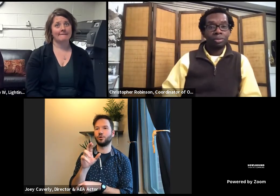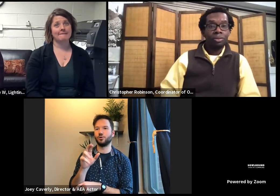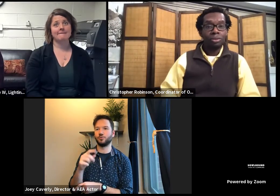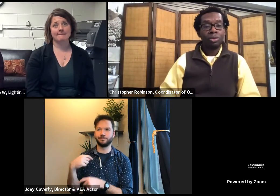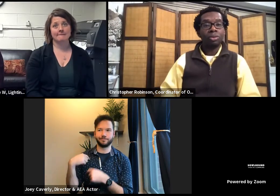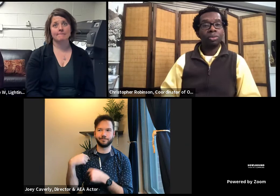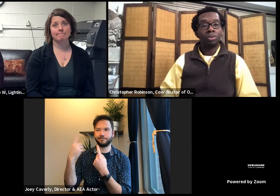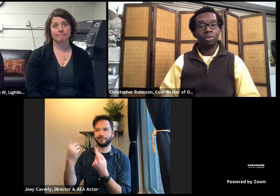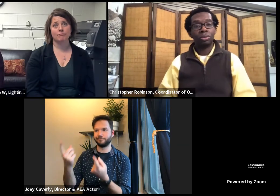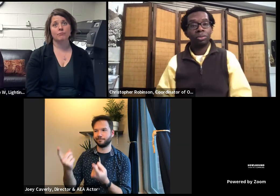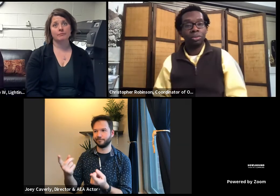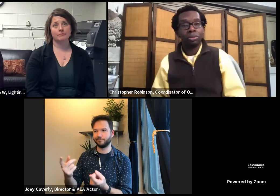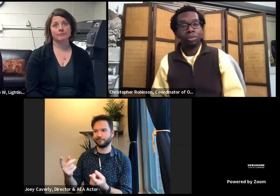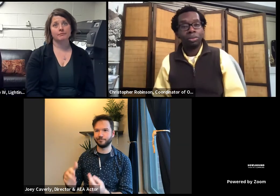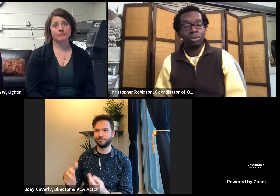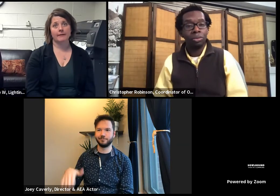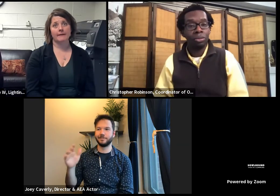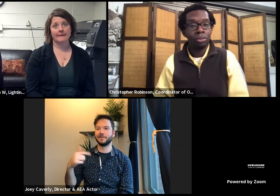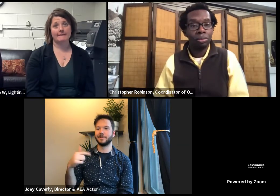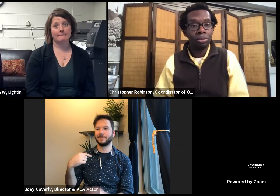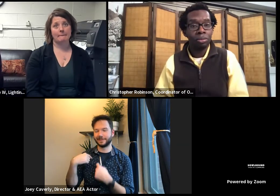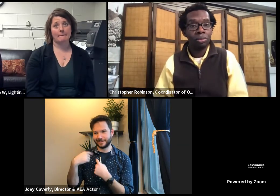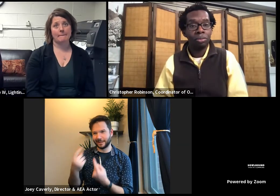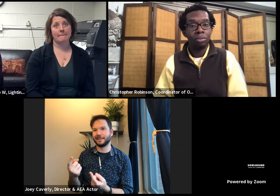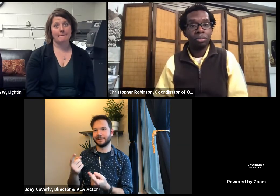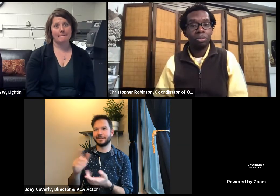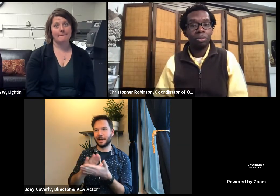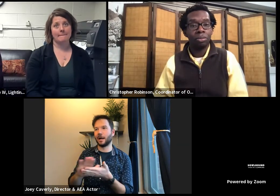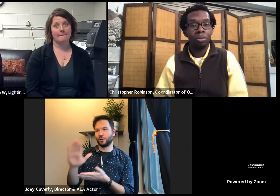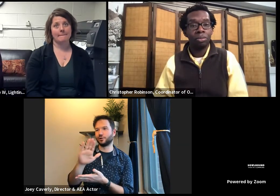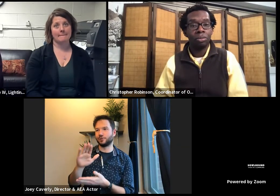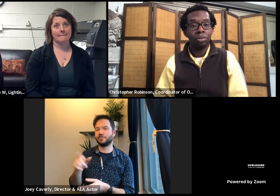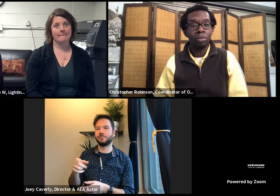This is Joey. One of my long-time mentors